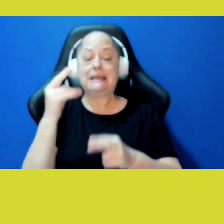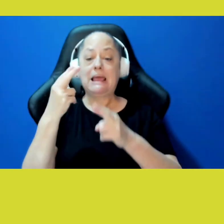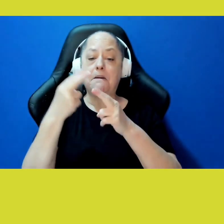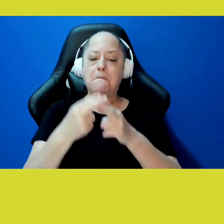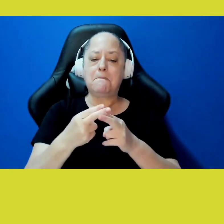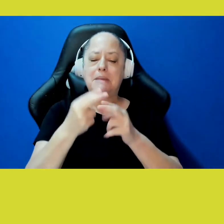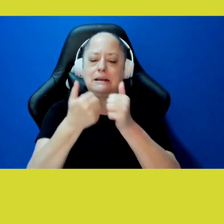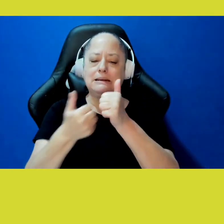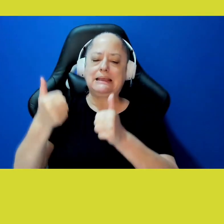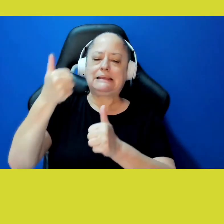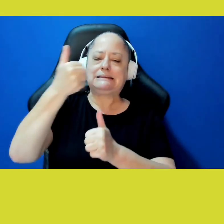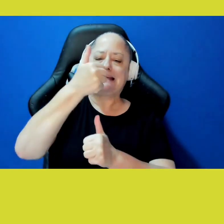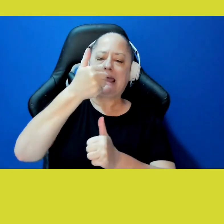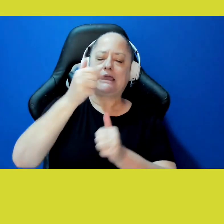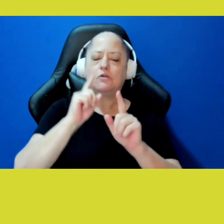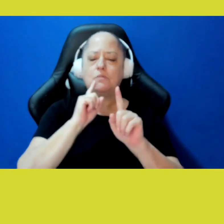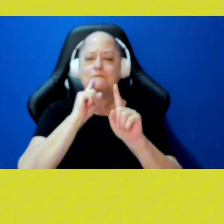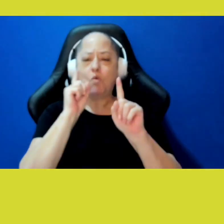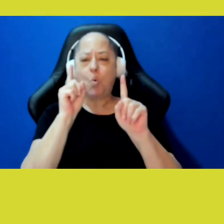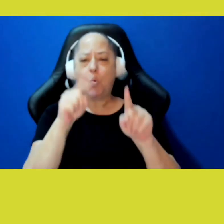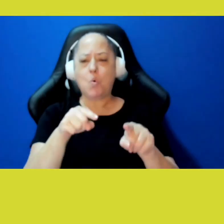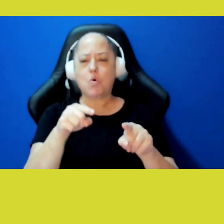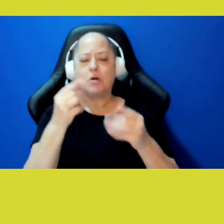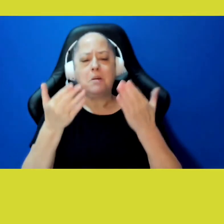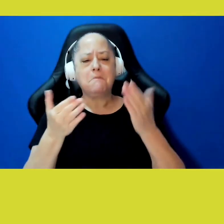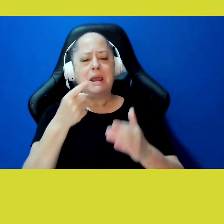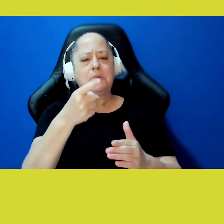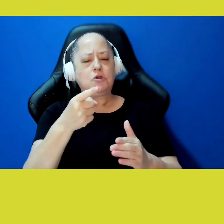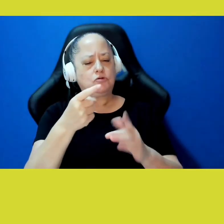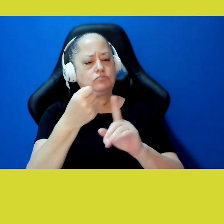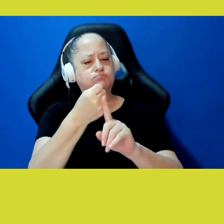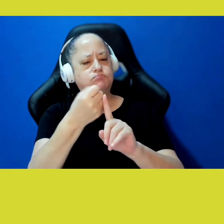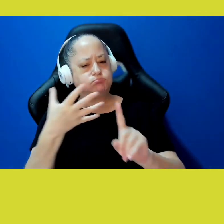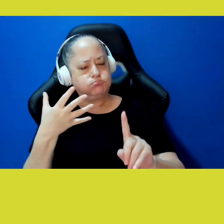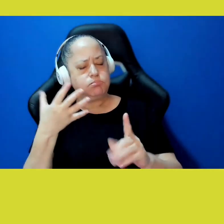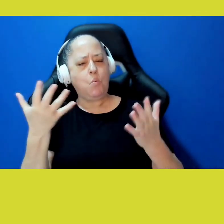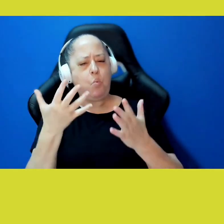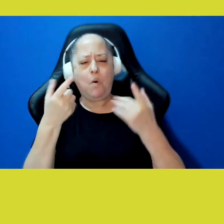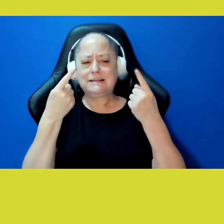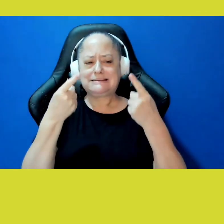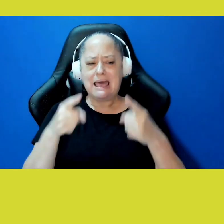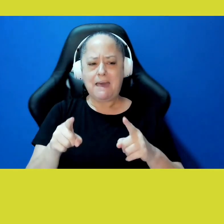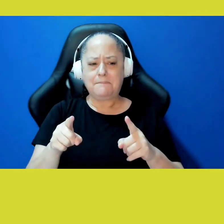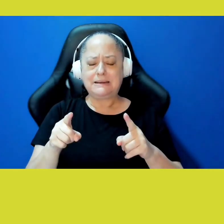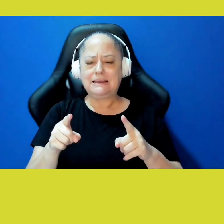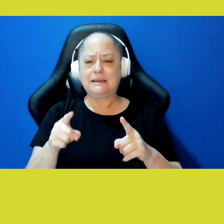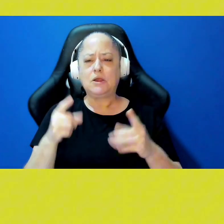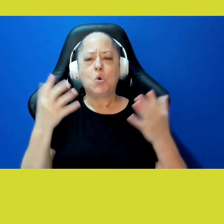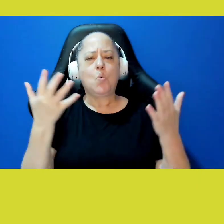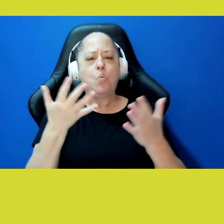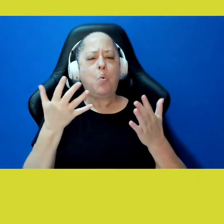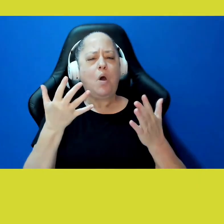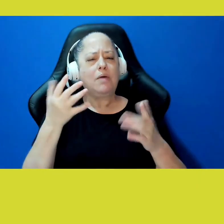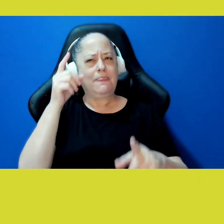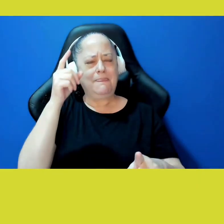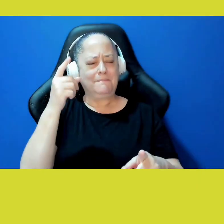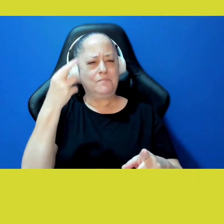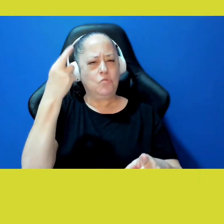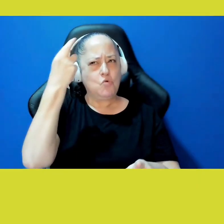order um maybe you can tell us a little bit about what's happening and what the rationale has been for for